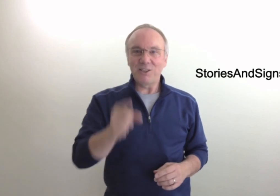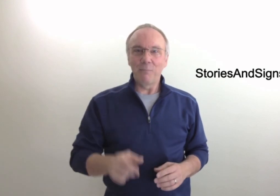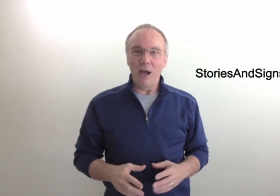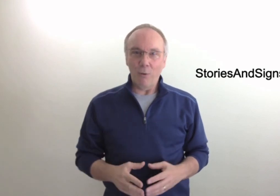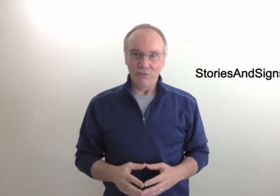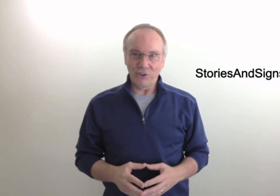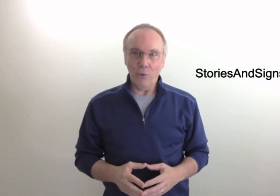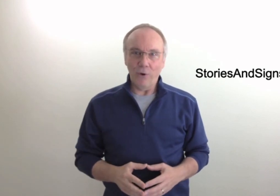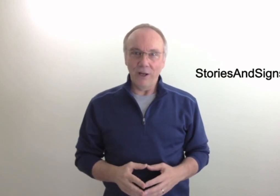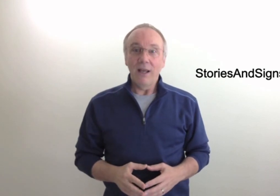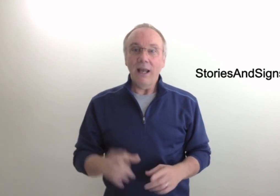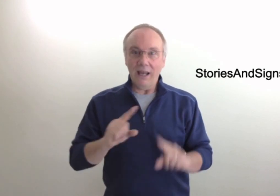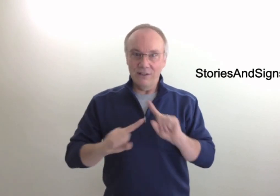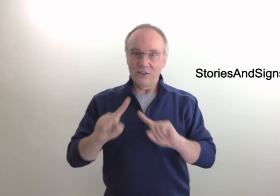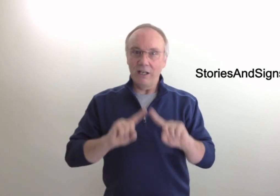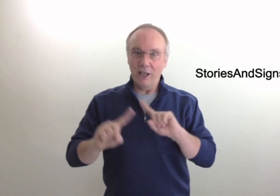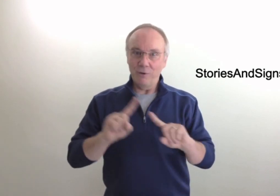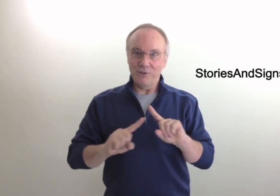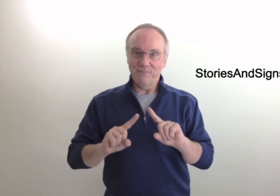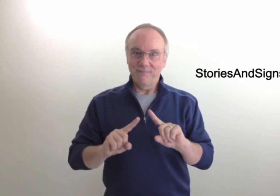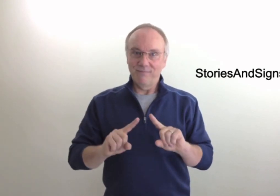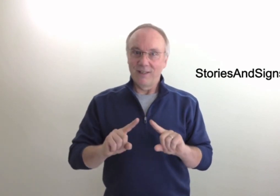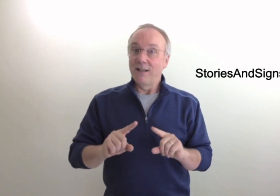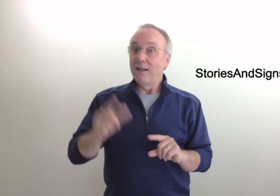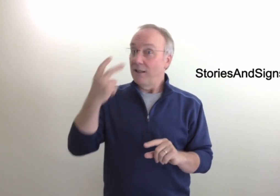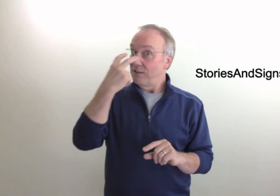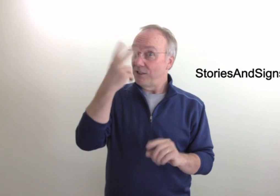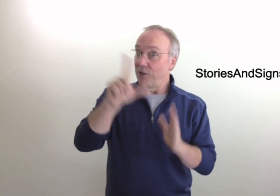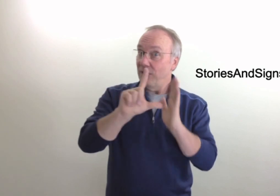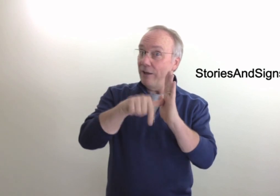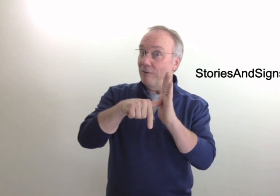That's the power of a story and sign language! See you Later!